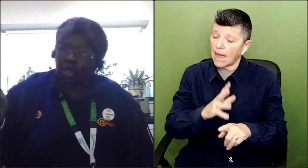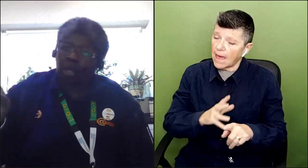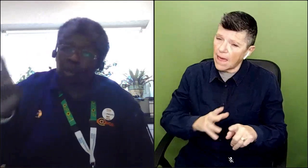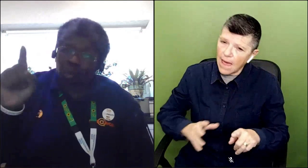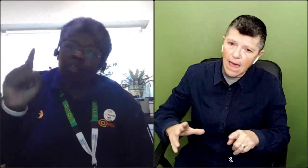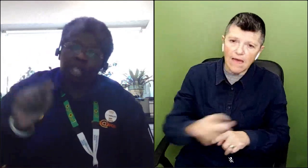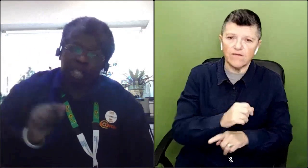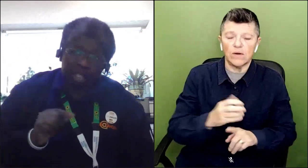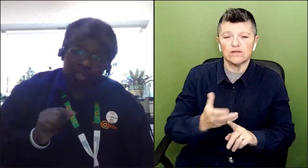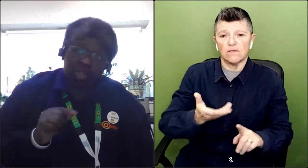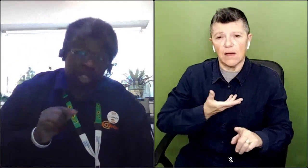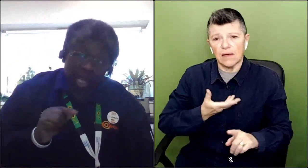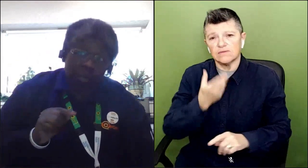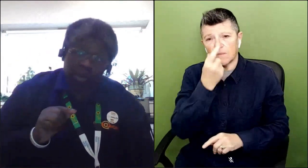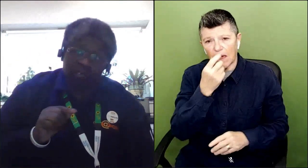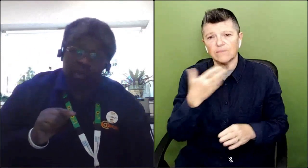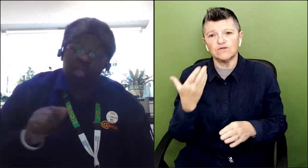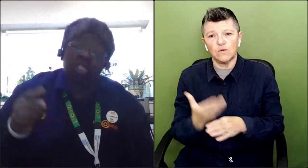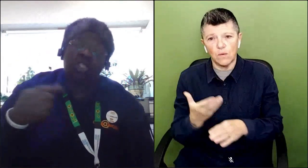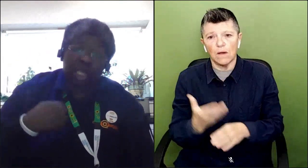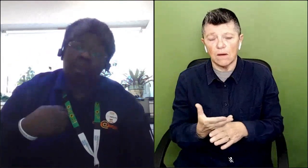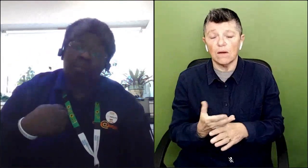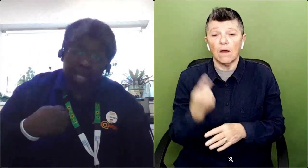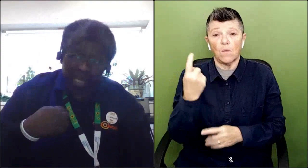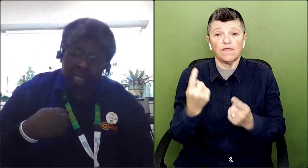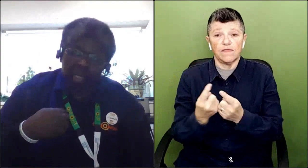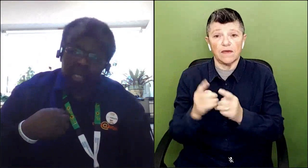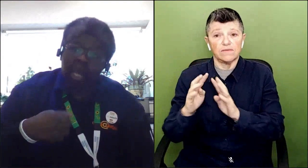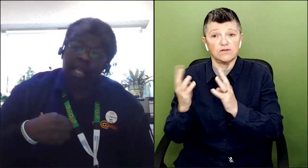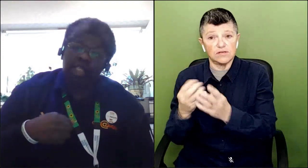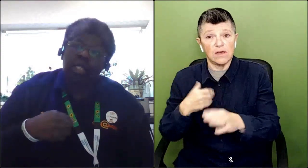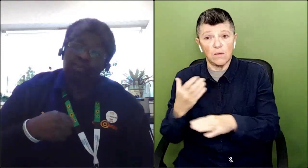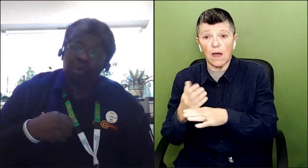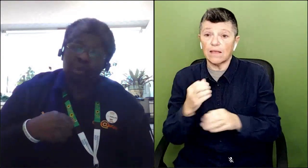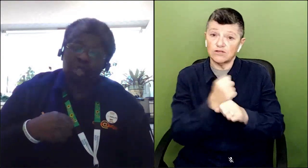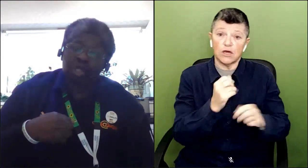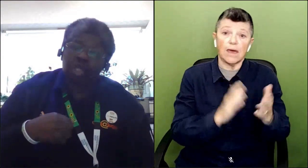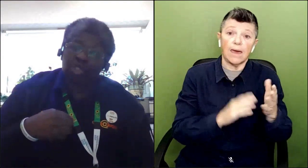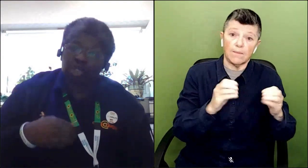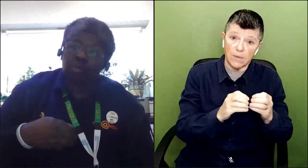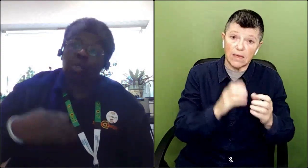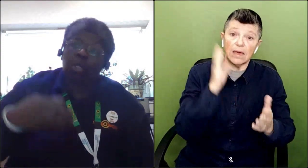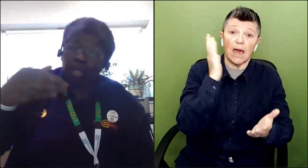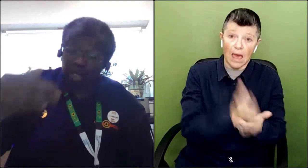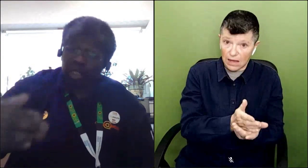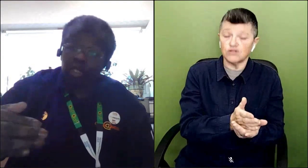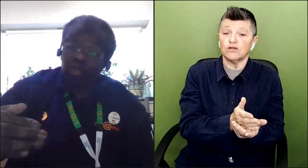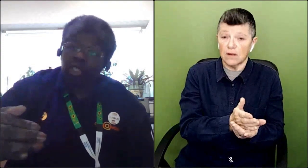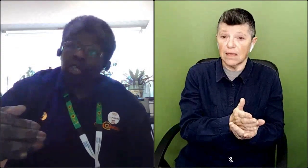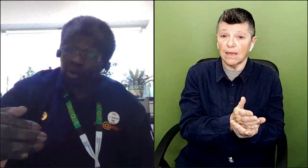And one thing that the trust that I work for, and the GMB actually brought to the TUC through